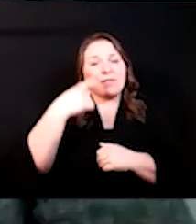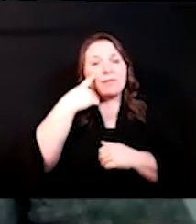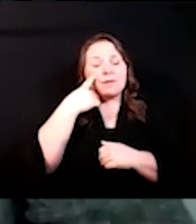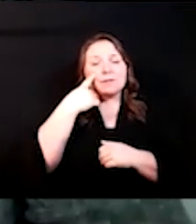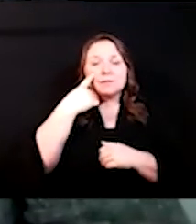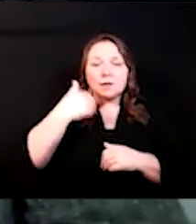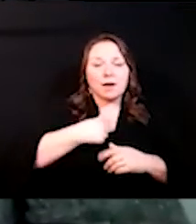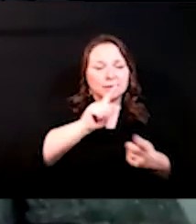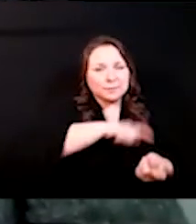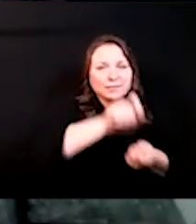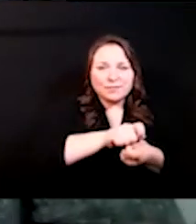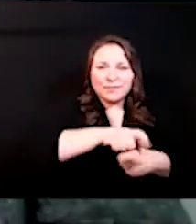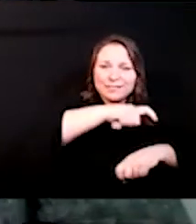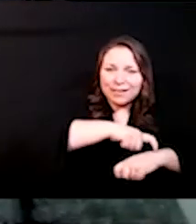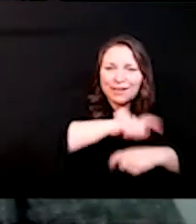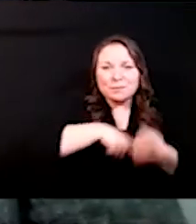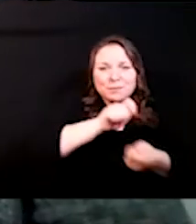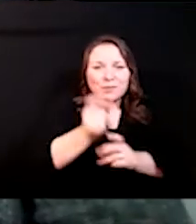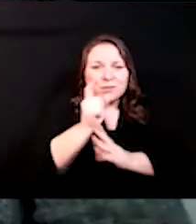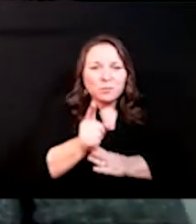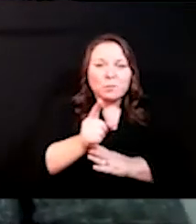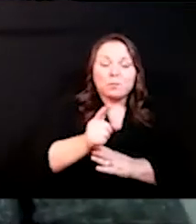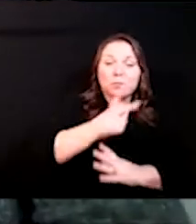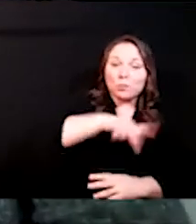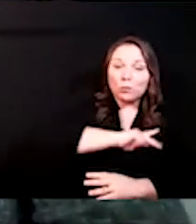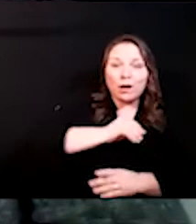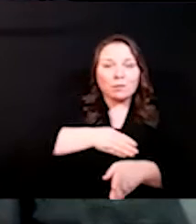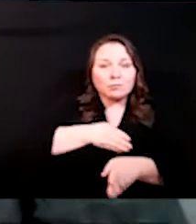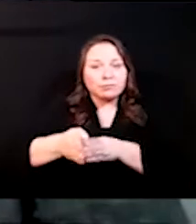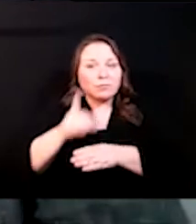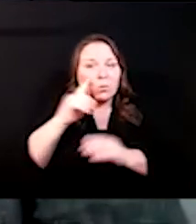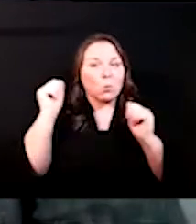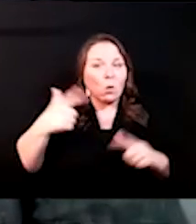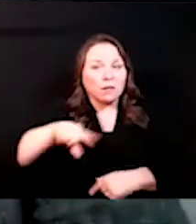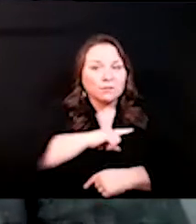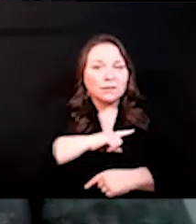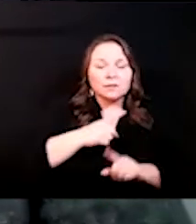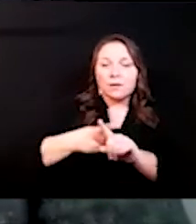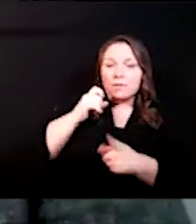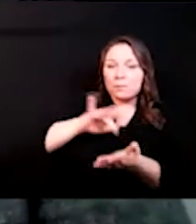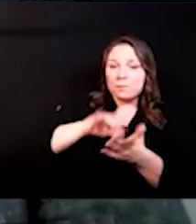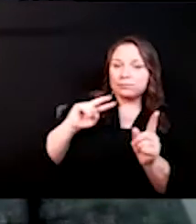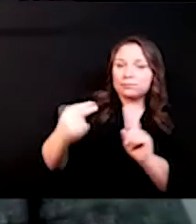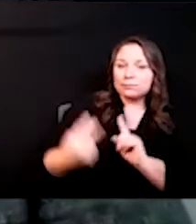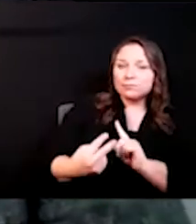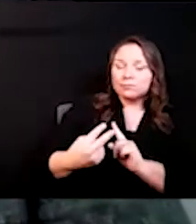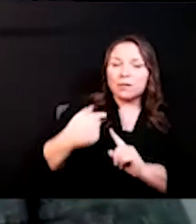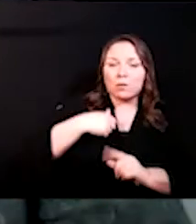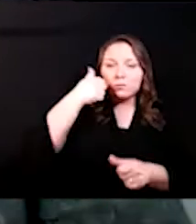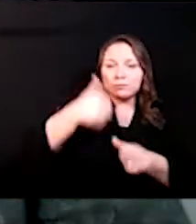» ABSOLUTELY, I THINK THERE ARE DEFINING MOMENTS PERSONALLY AND PROFESSIONALLY FOR ALL OF US. FROM A MEDICAL PERSPECTIVE, I REMEMBER EARLY